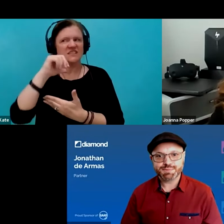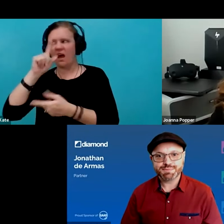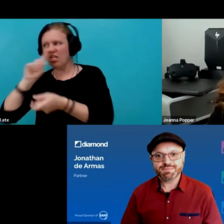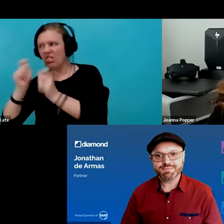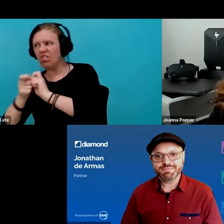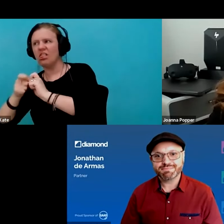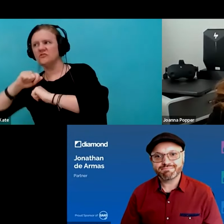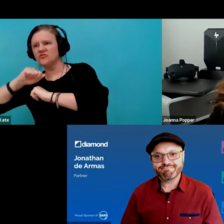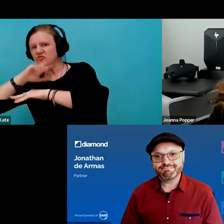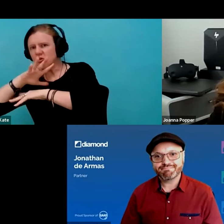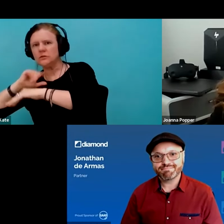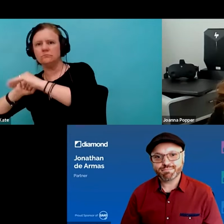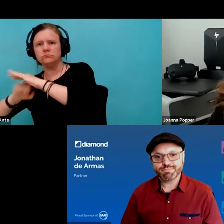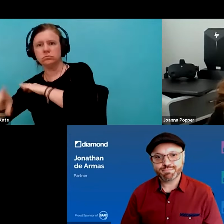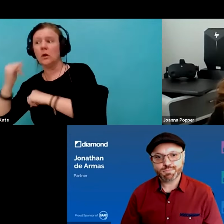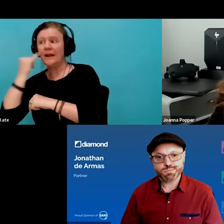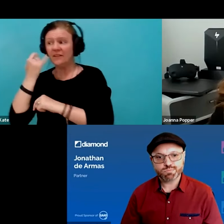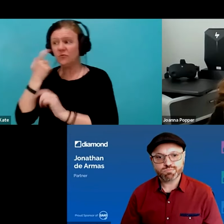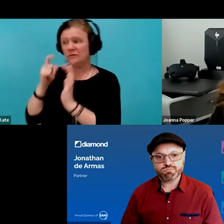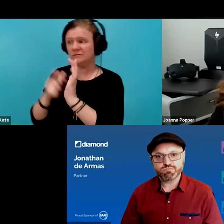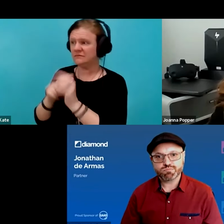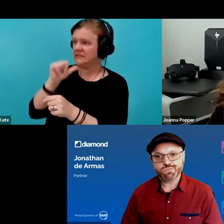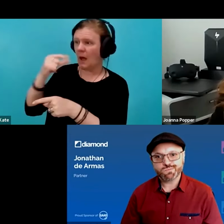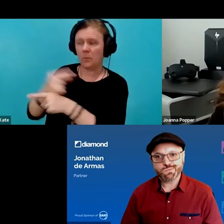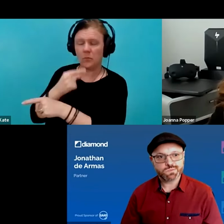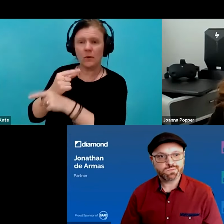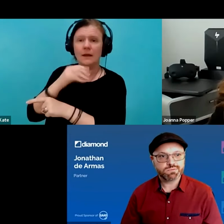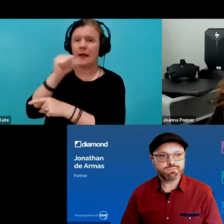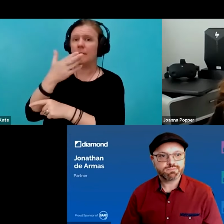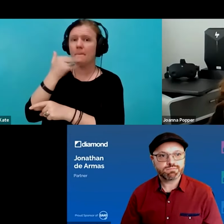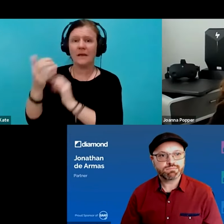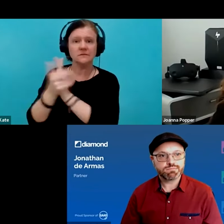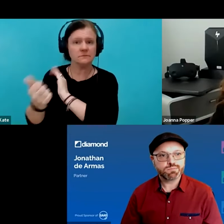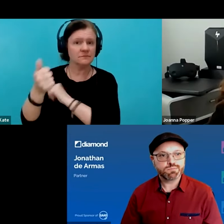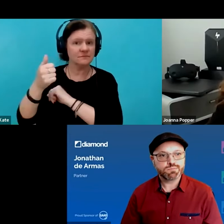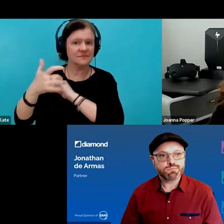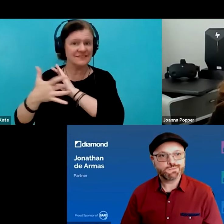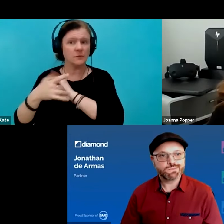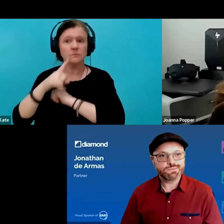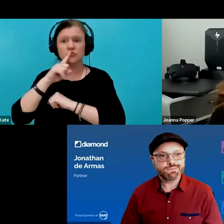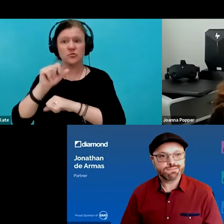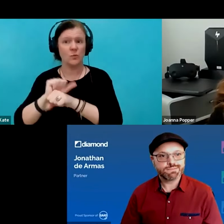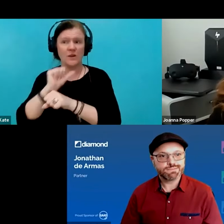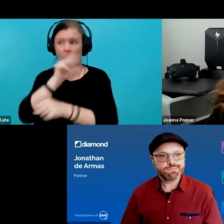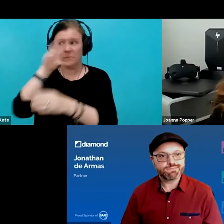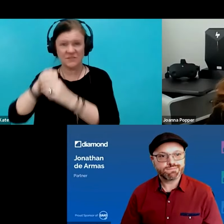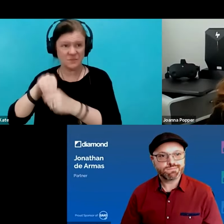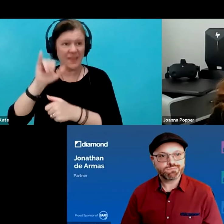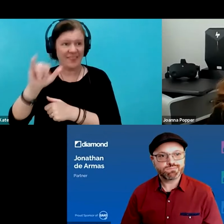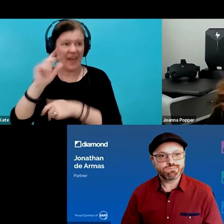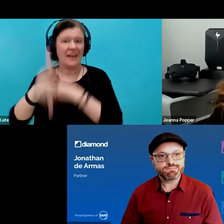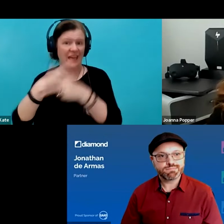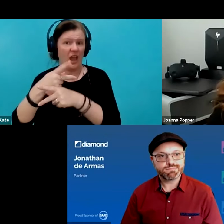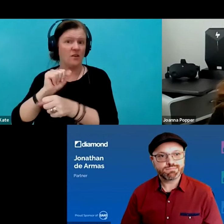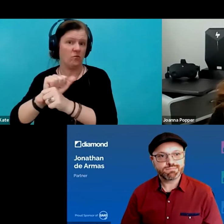Christina Heller: And also call out things that we think are not the best use of this tech and as companies make sure that we don't participate in advancing